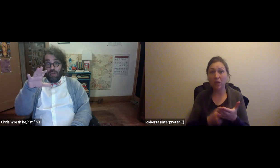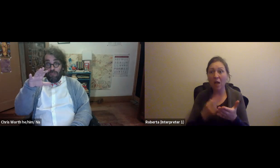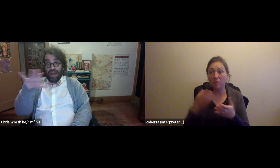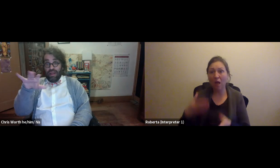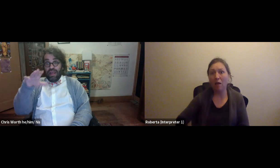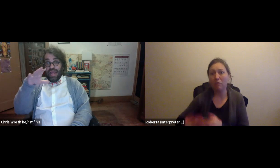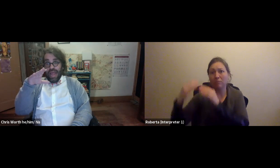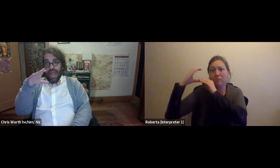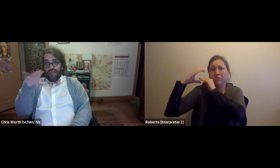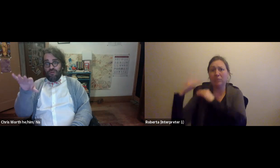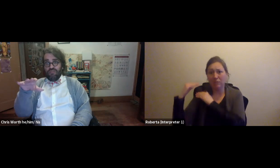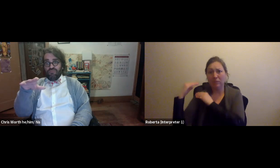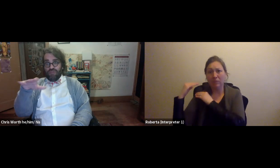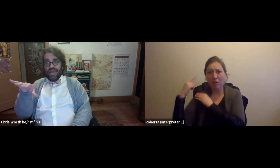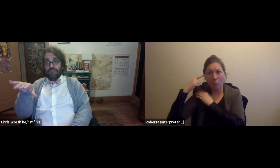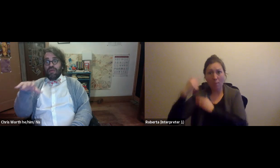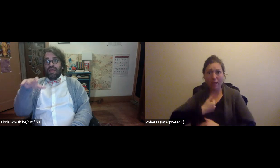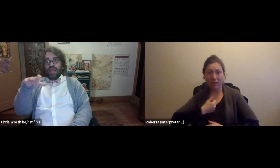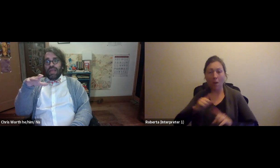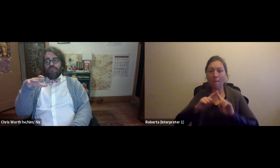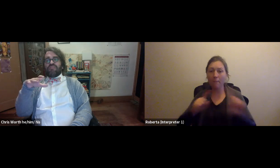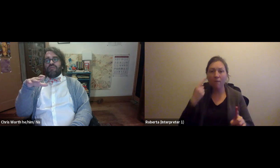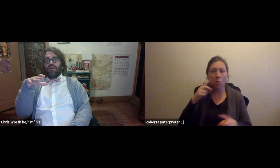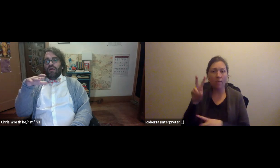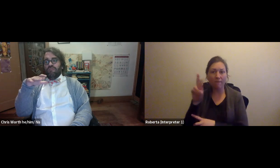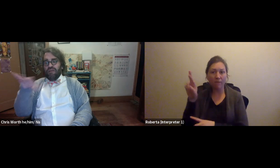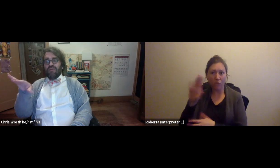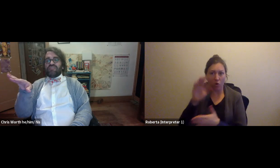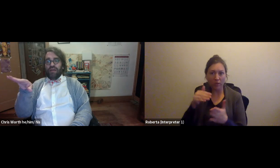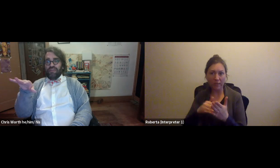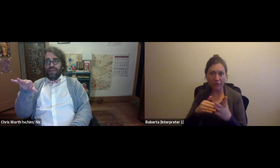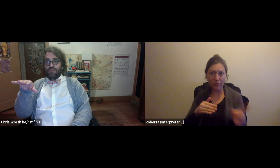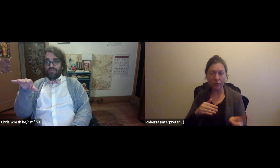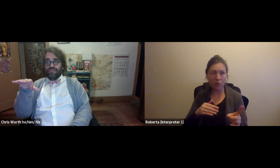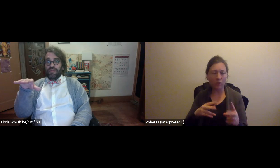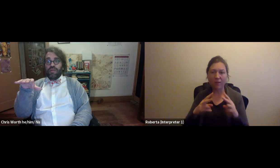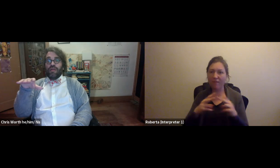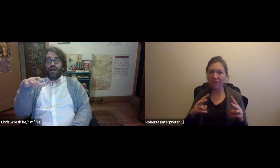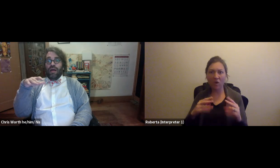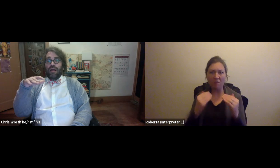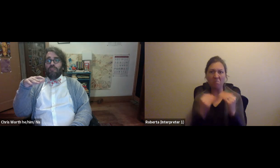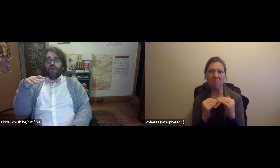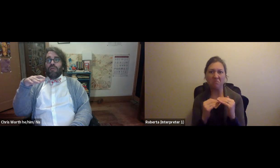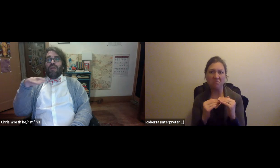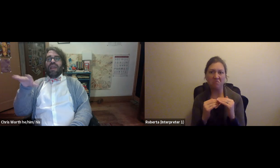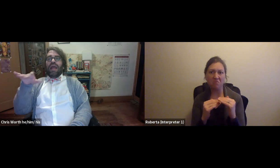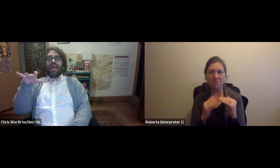but as far as rehab, it was very stunting. But I am